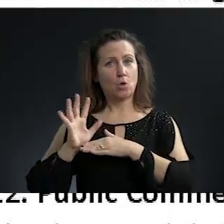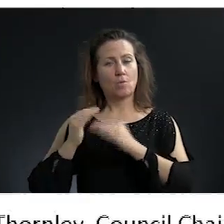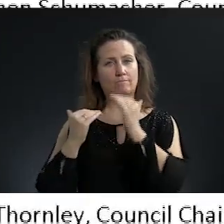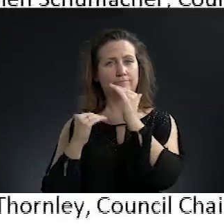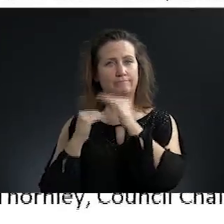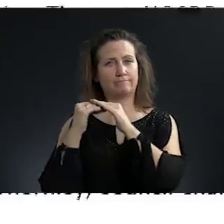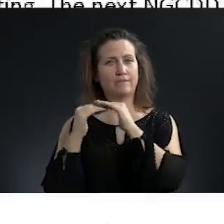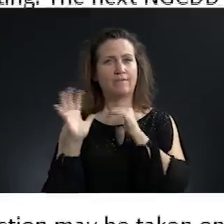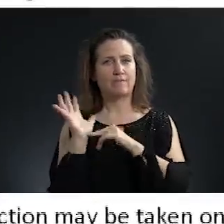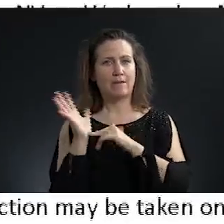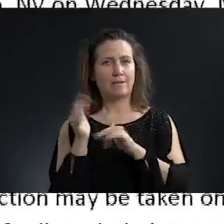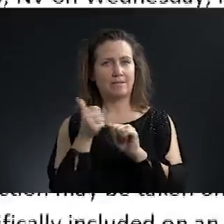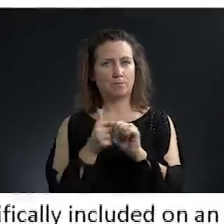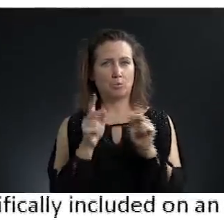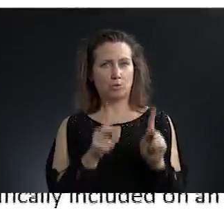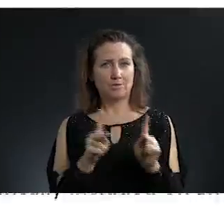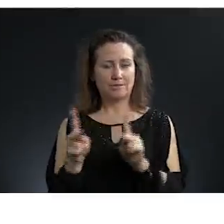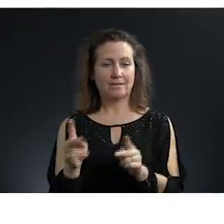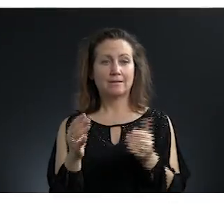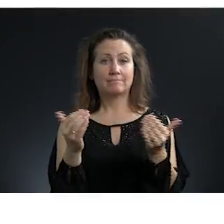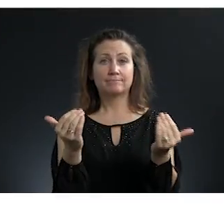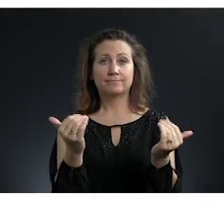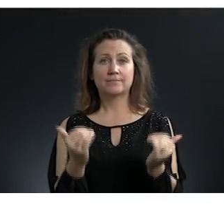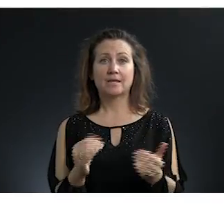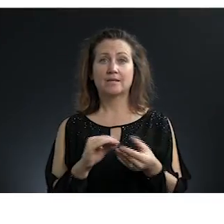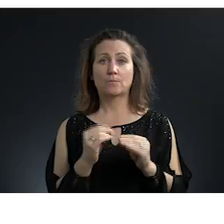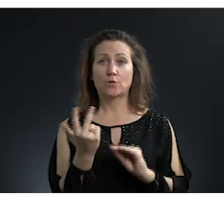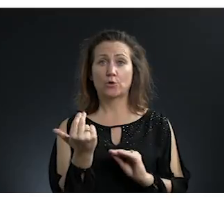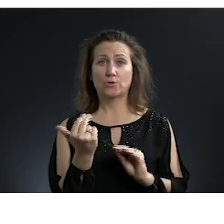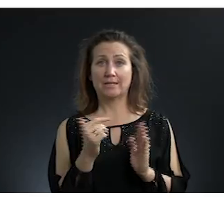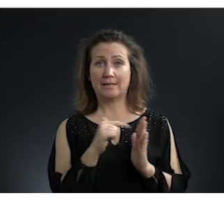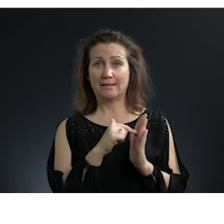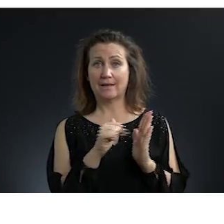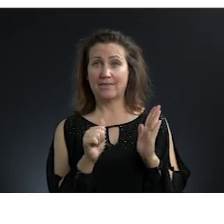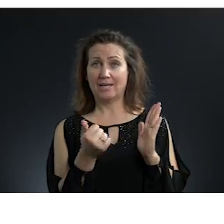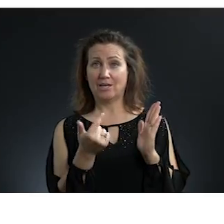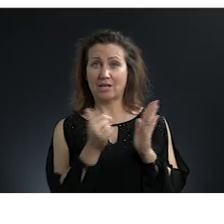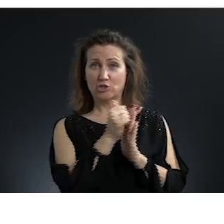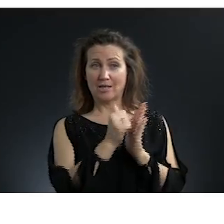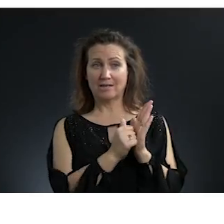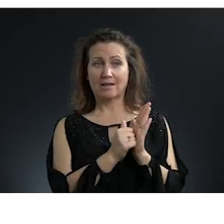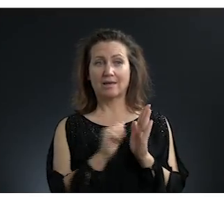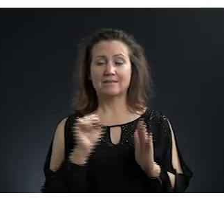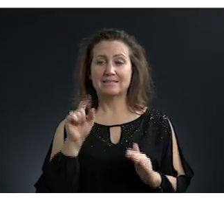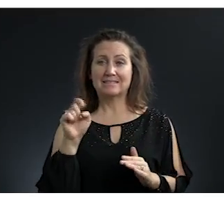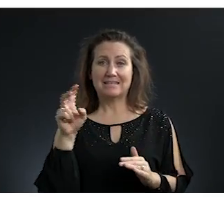item number 13 on the Agenda Steven Schumacher the vice chair of the Council will adjourn the meeting